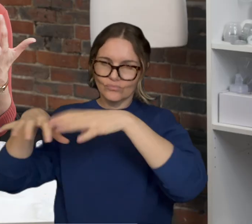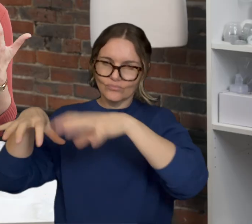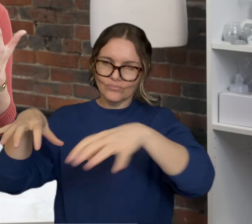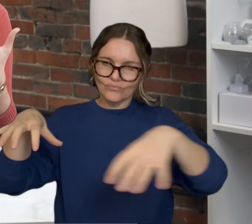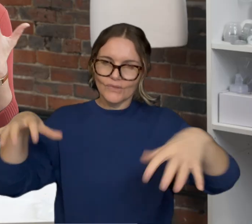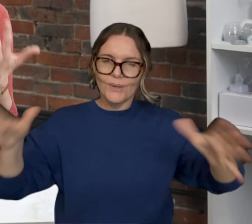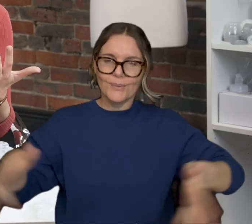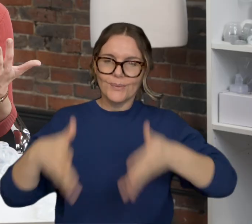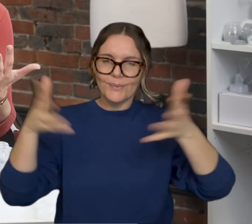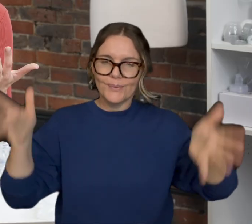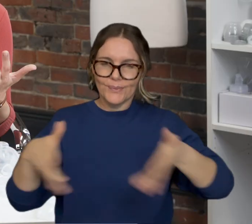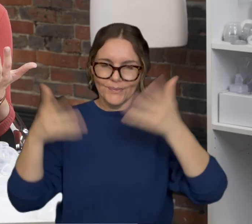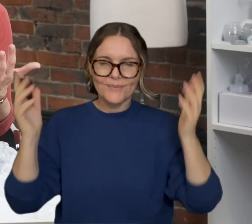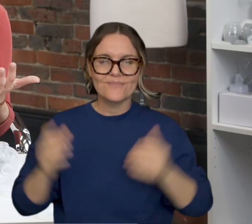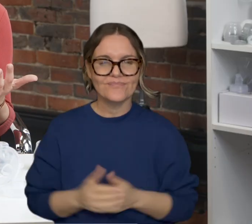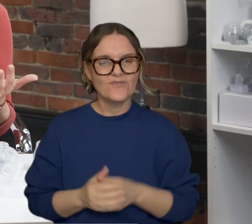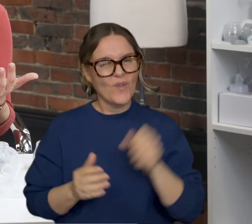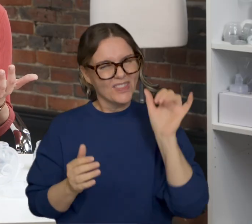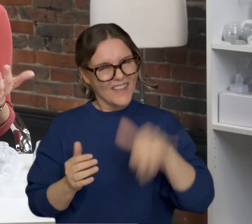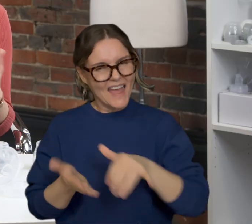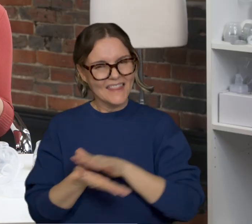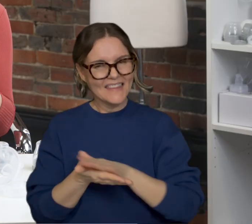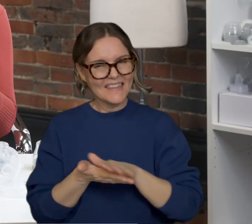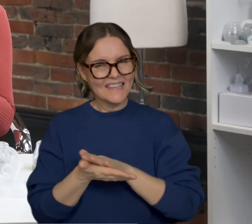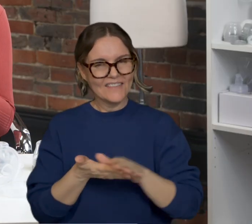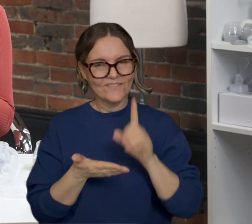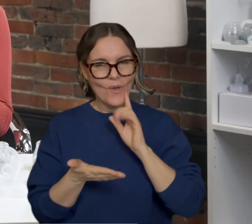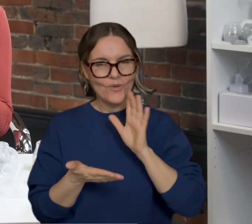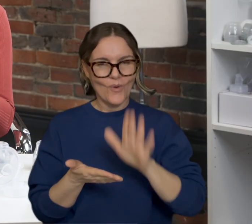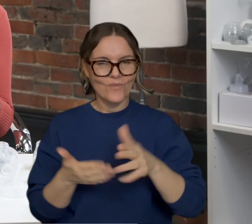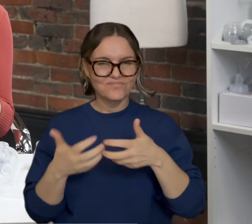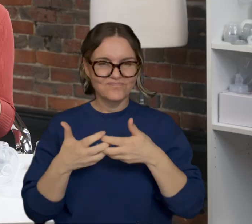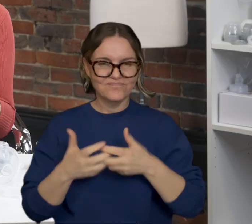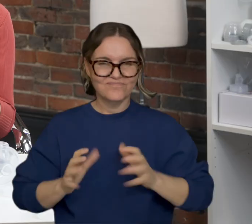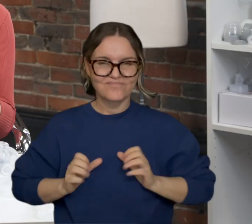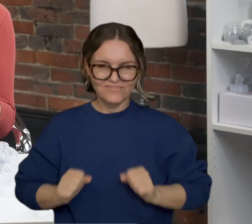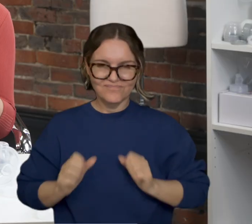them to steam the parts and sanitize them you want to make sure that after they come out of that bag